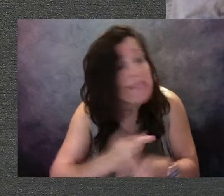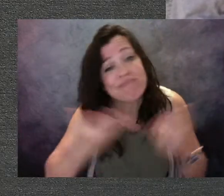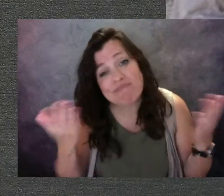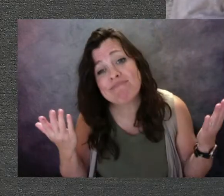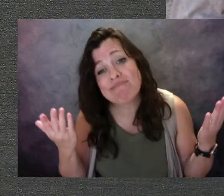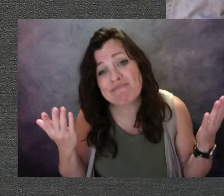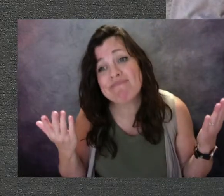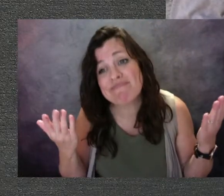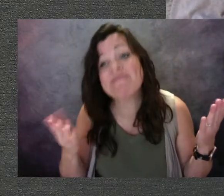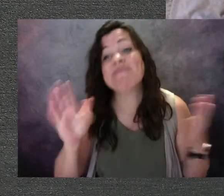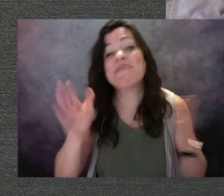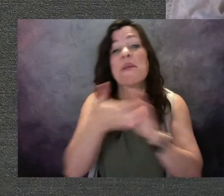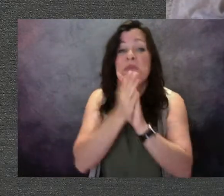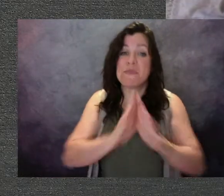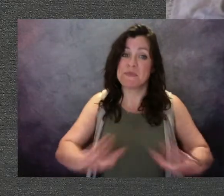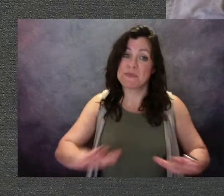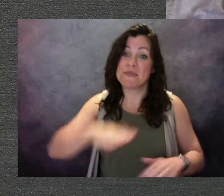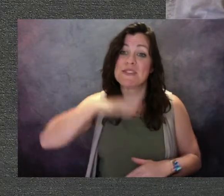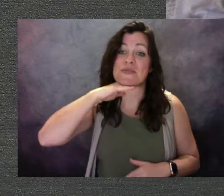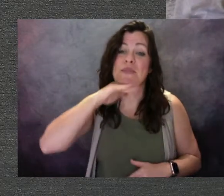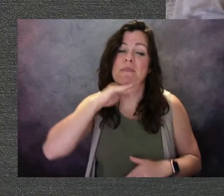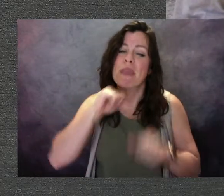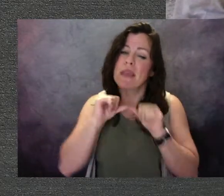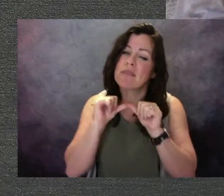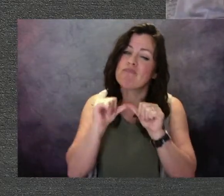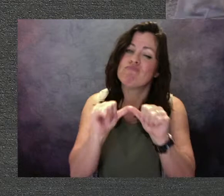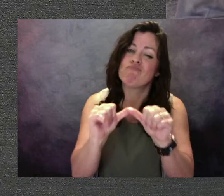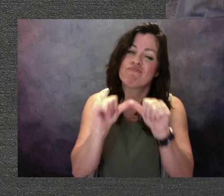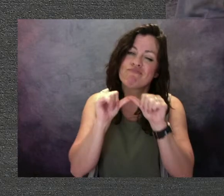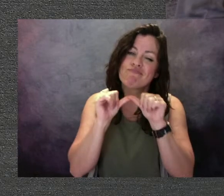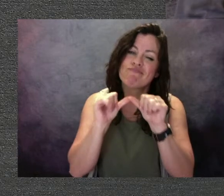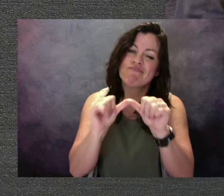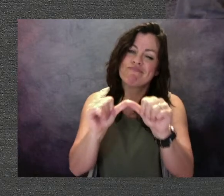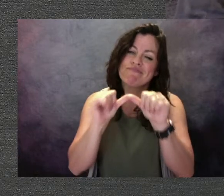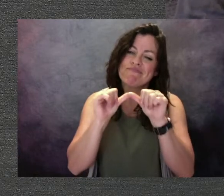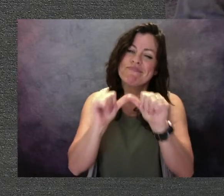A peaceful piggy can always still smile.